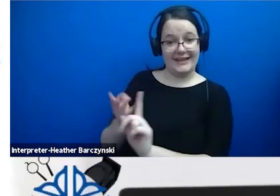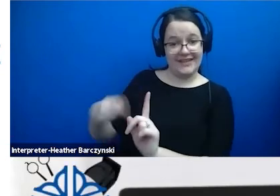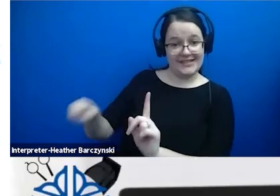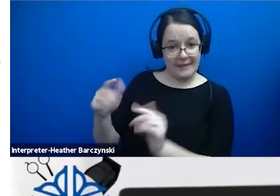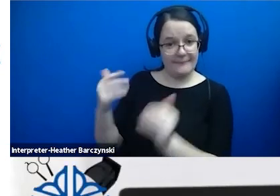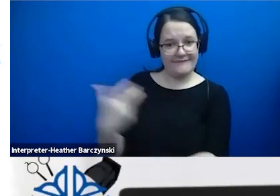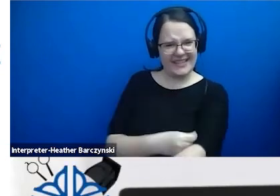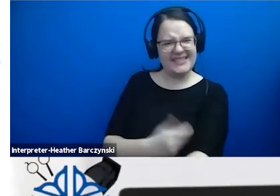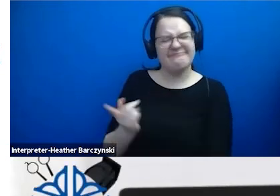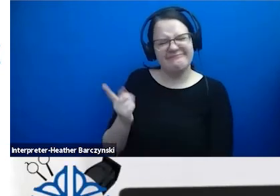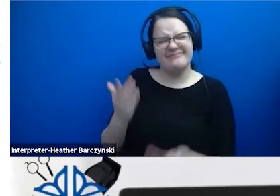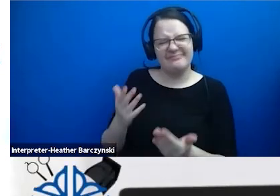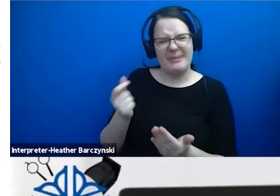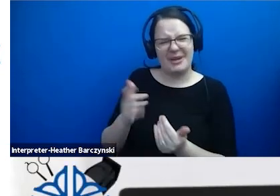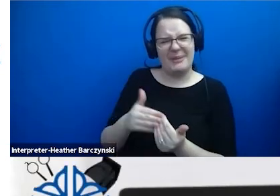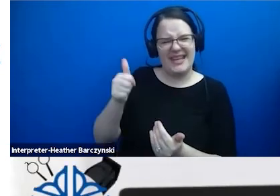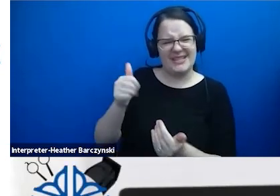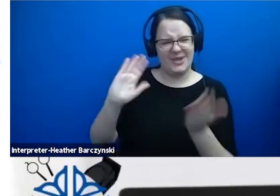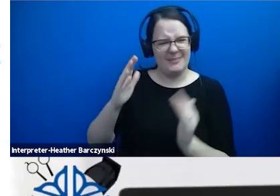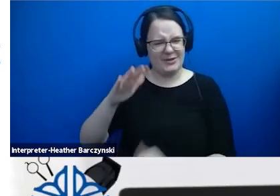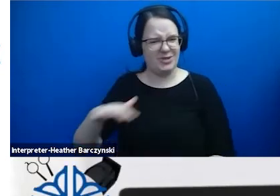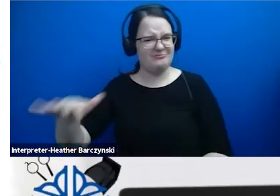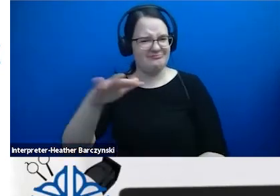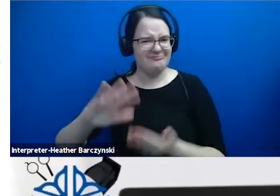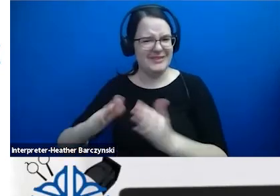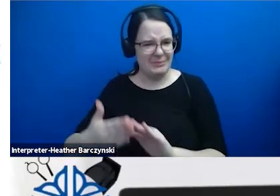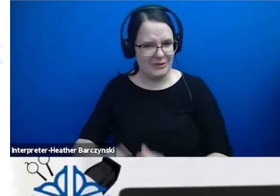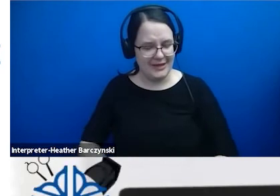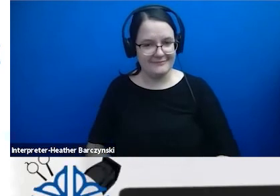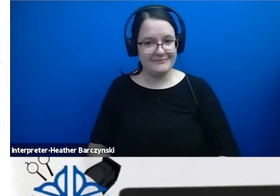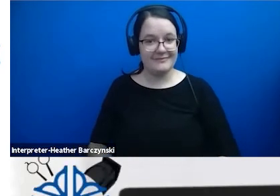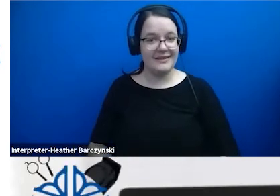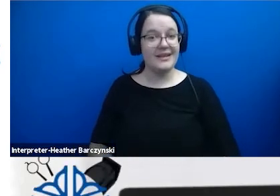community and doing that um so that's going to require a lot of community engagement that has